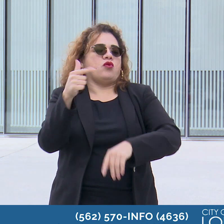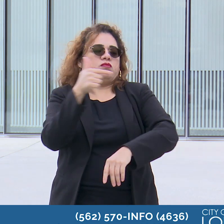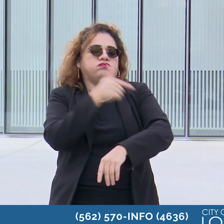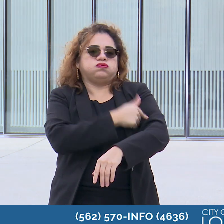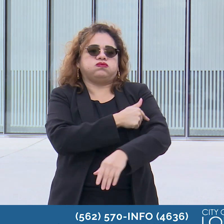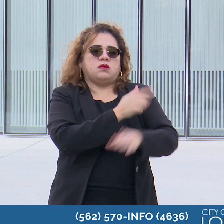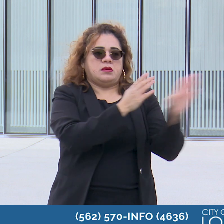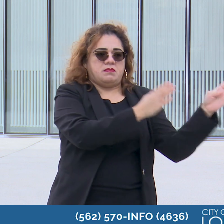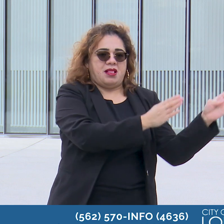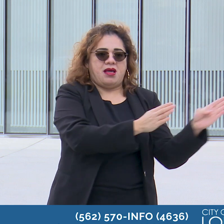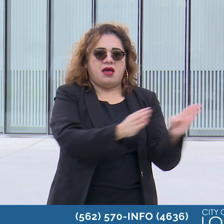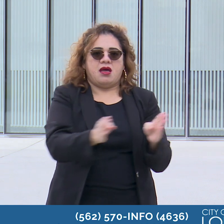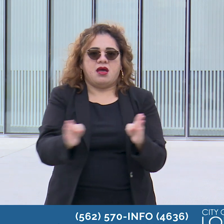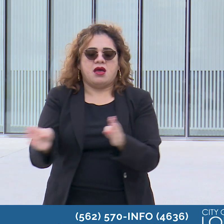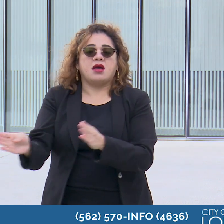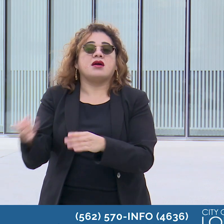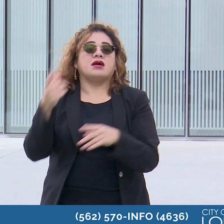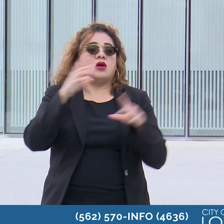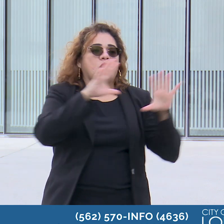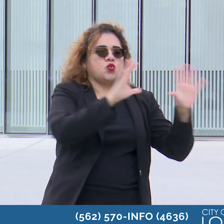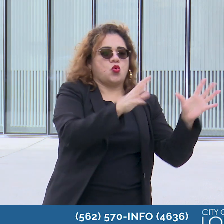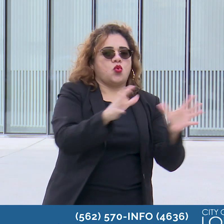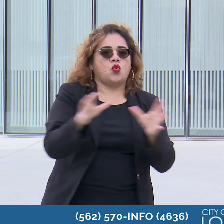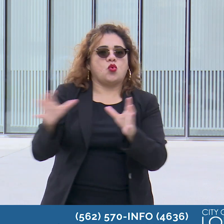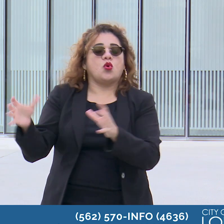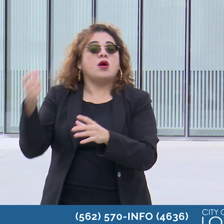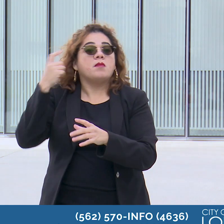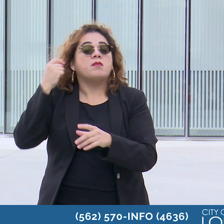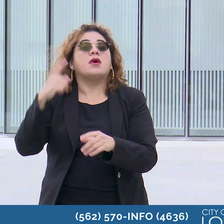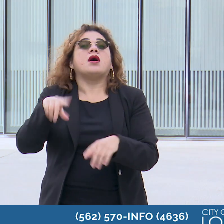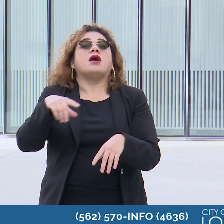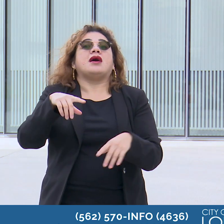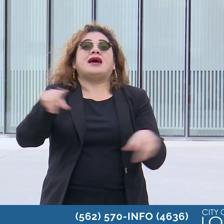but let's be clear, not everyone will be vaccinated at the same time.